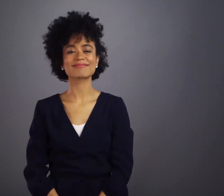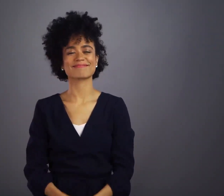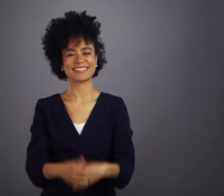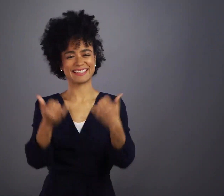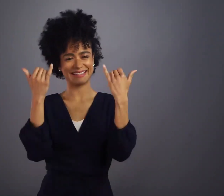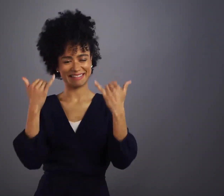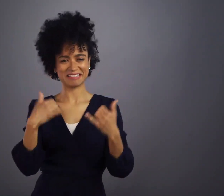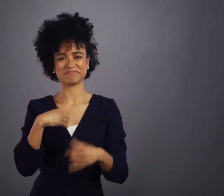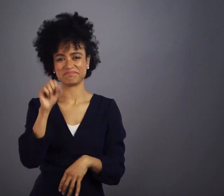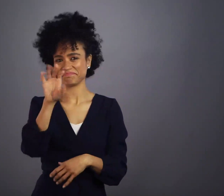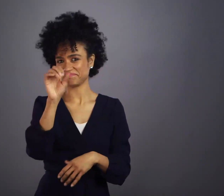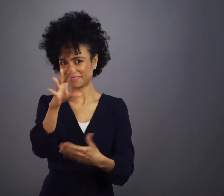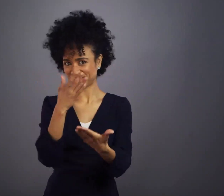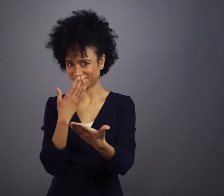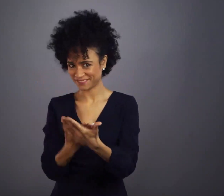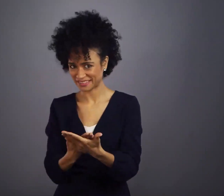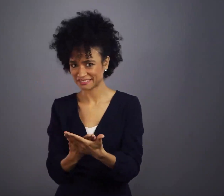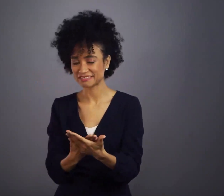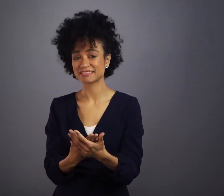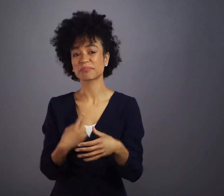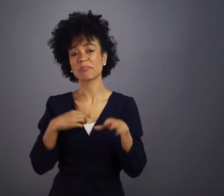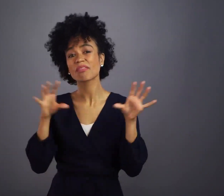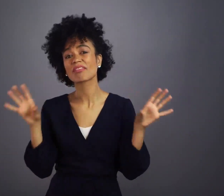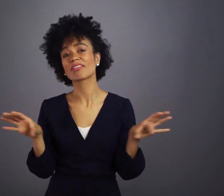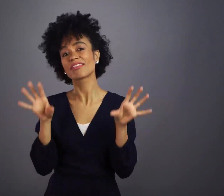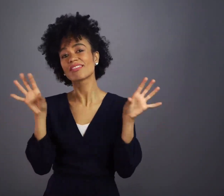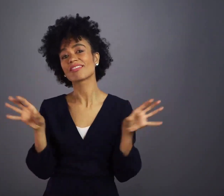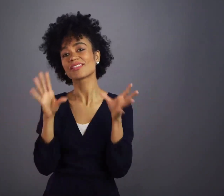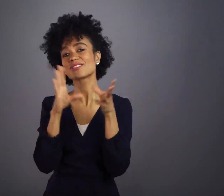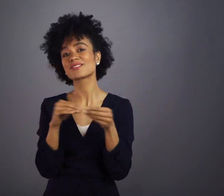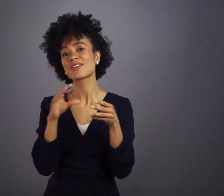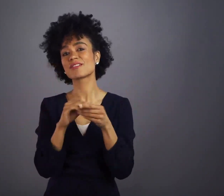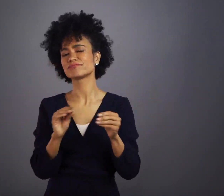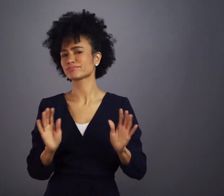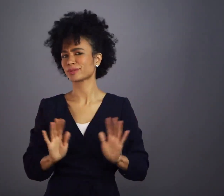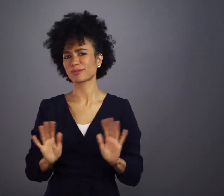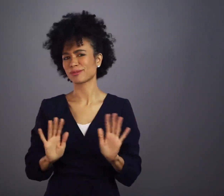The great fact is just this, and nothing less: